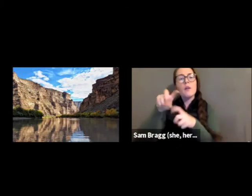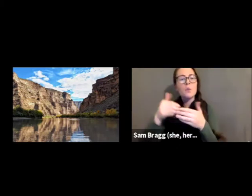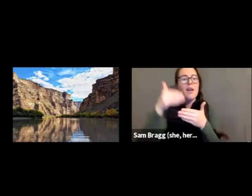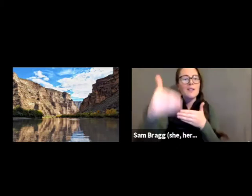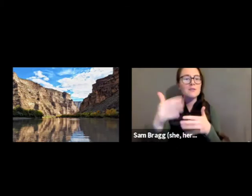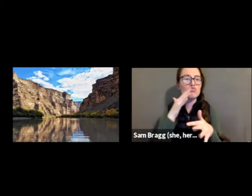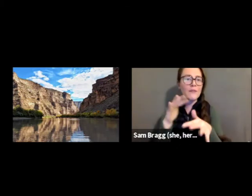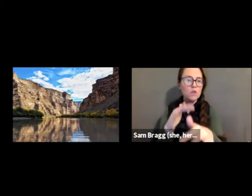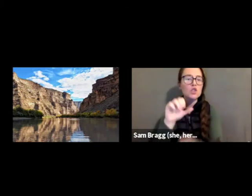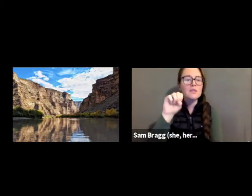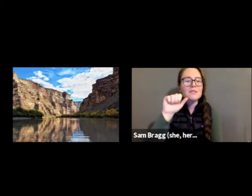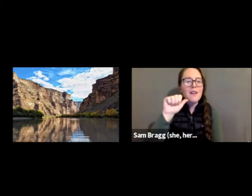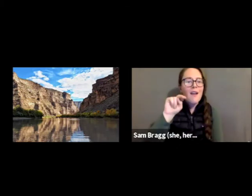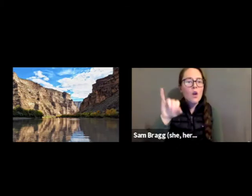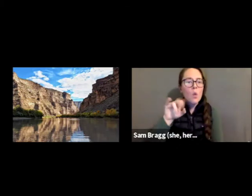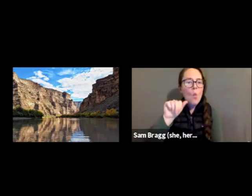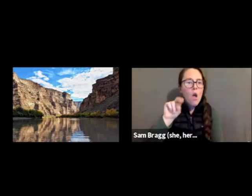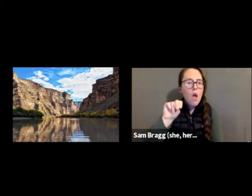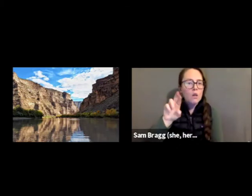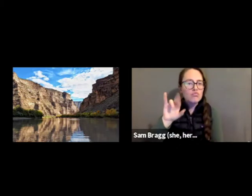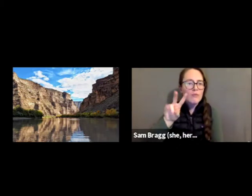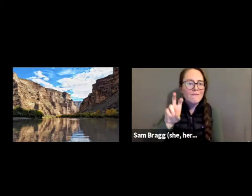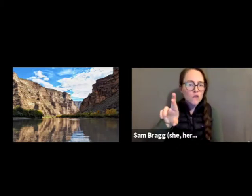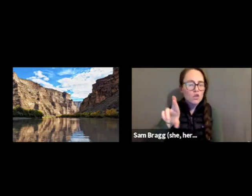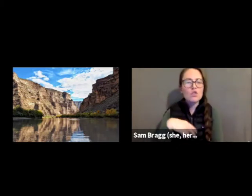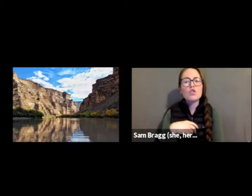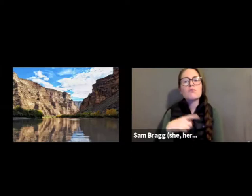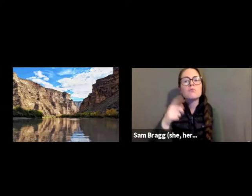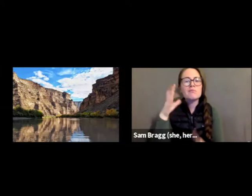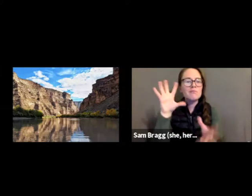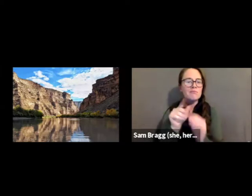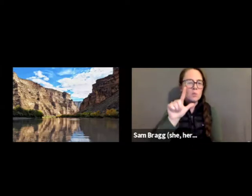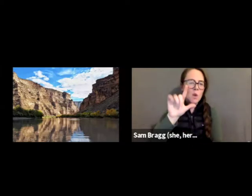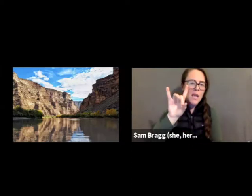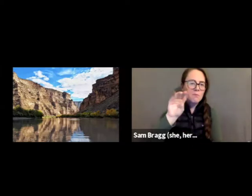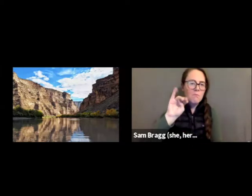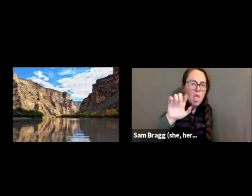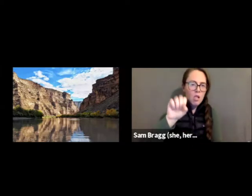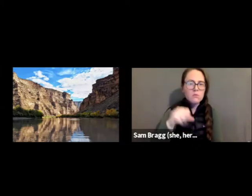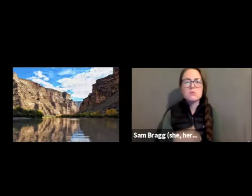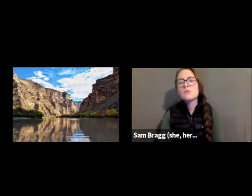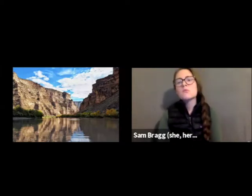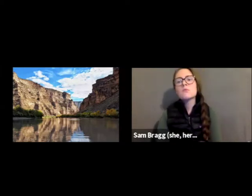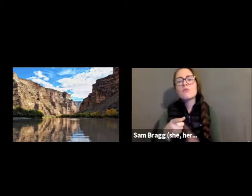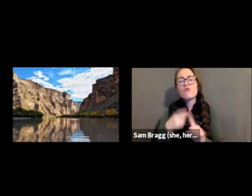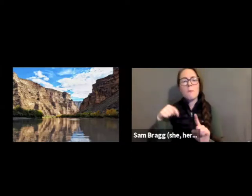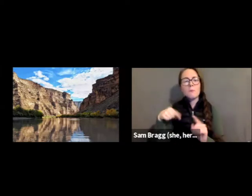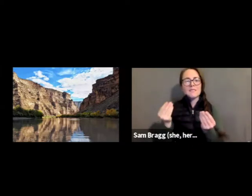built in as well. We switched over to the next river which was the San Juan river. It's about 84